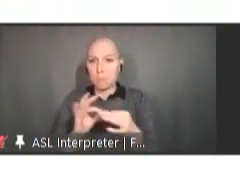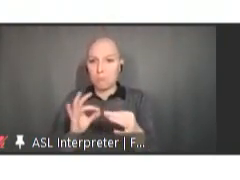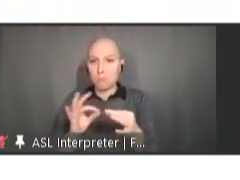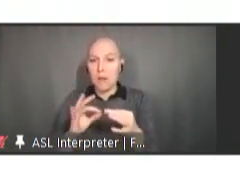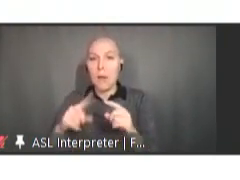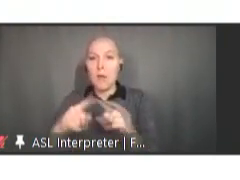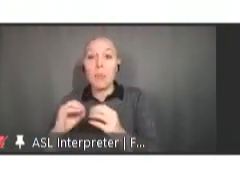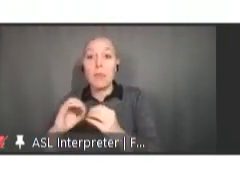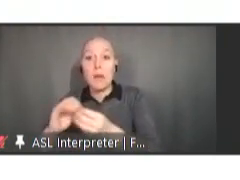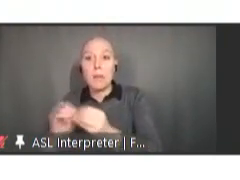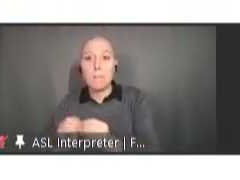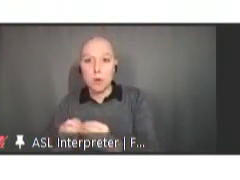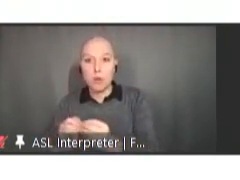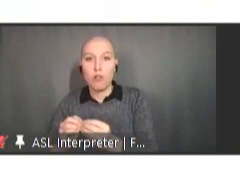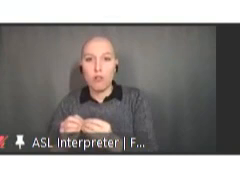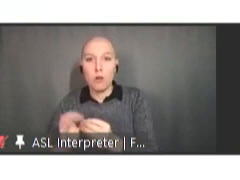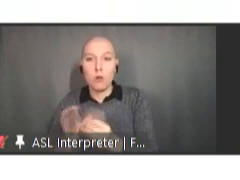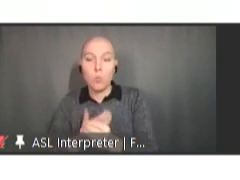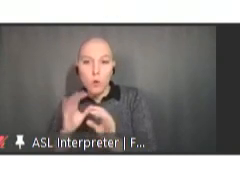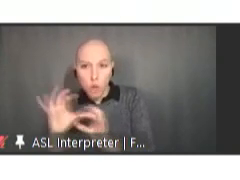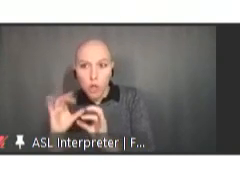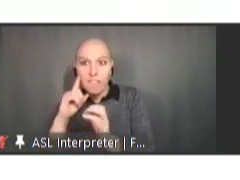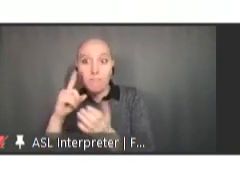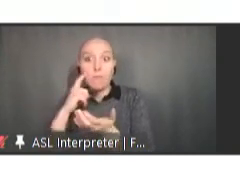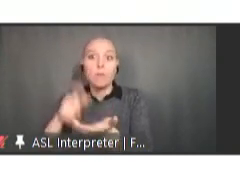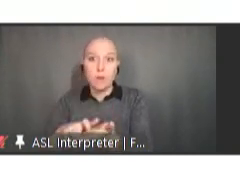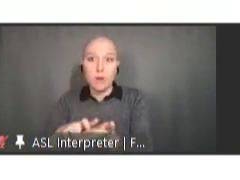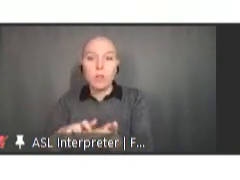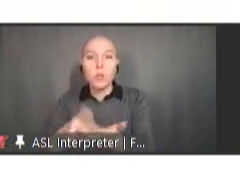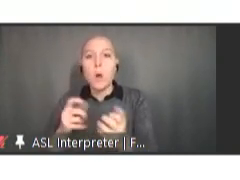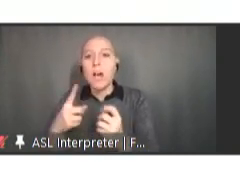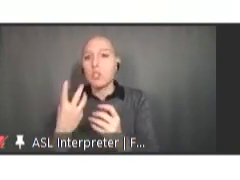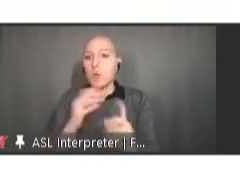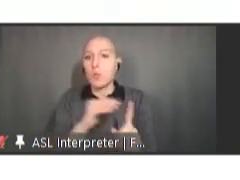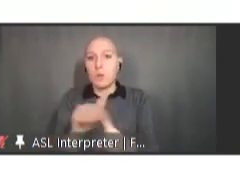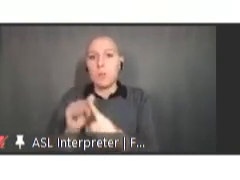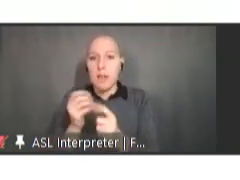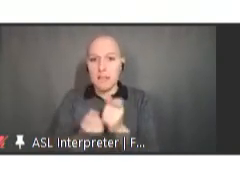So, I just -- I kind of want to remind everyone of that as we have the discussion.